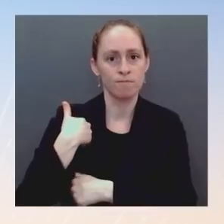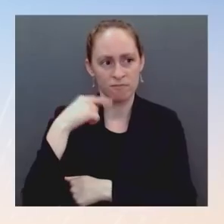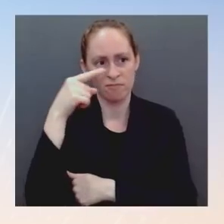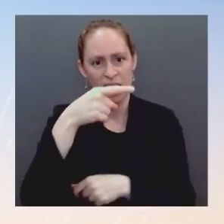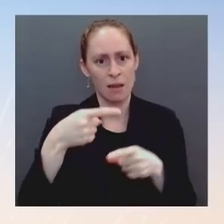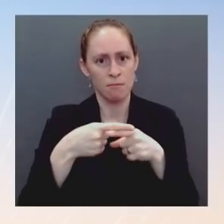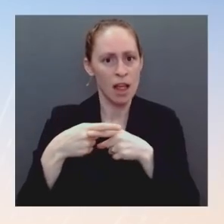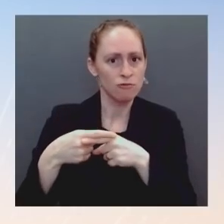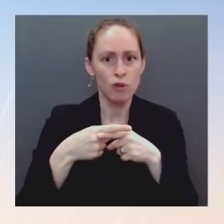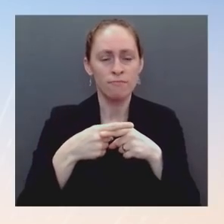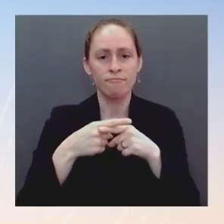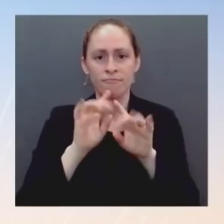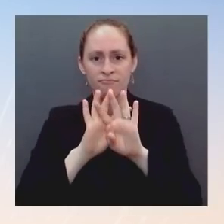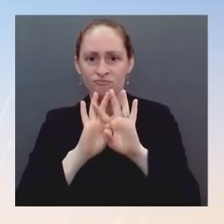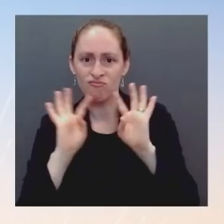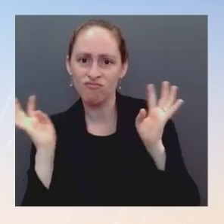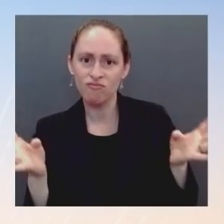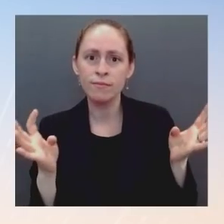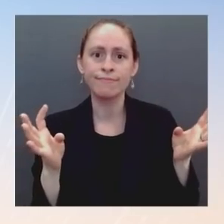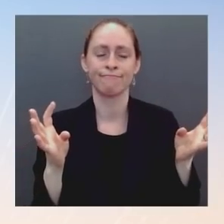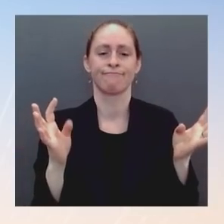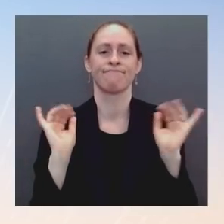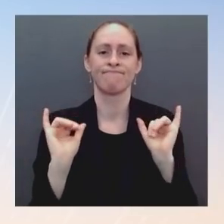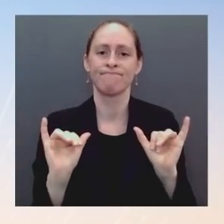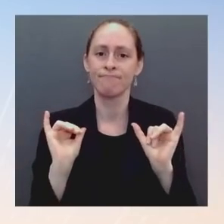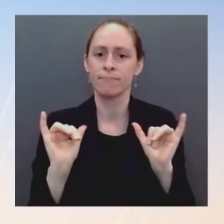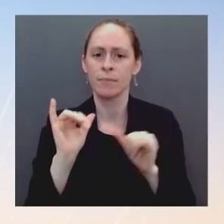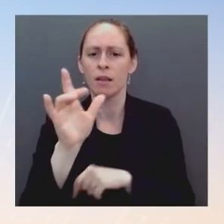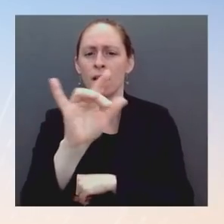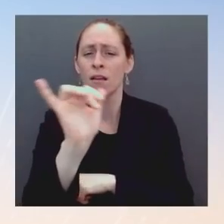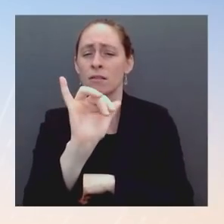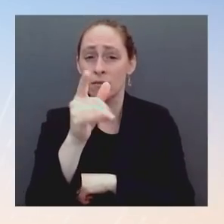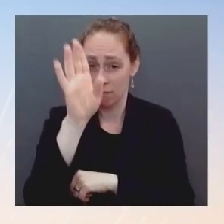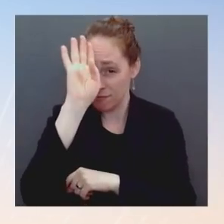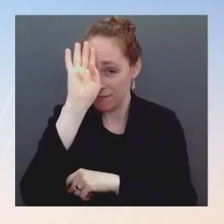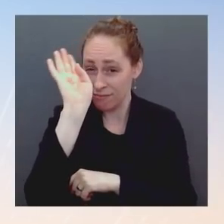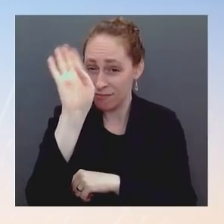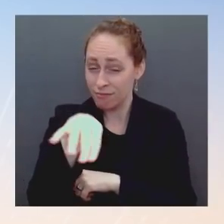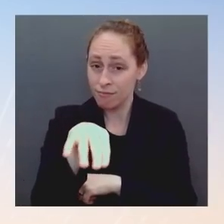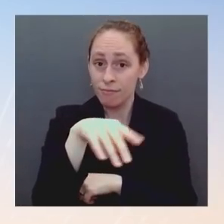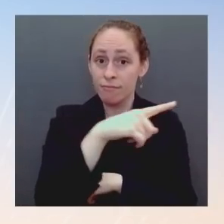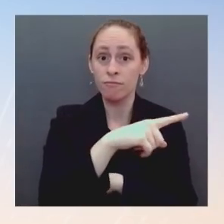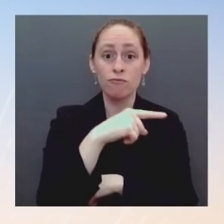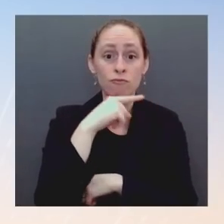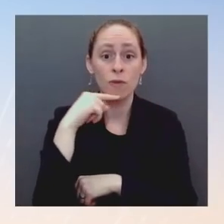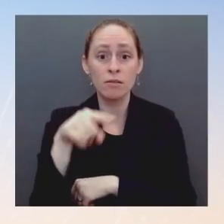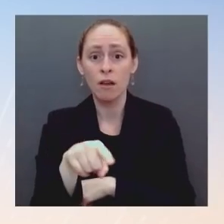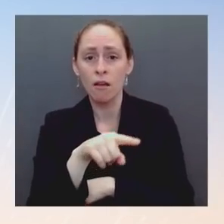including through a possible false-flag operation. It's dangerous. We've been saying for more than a week